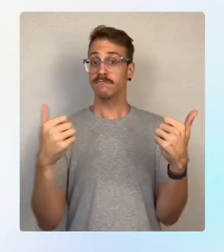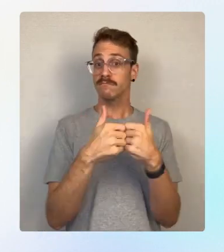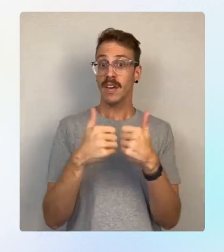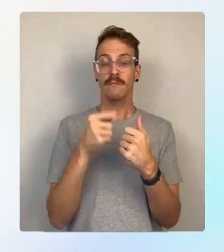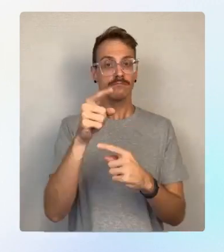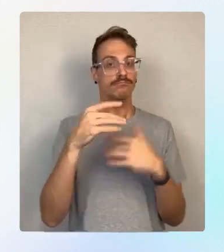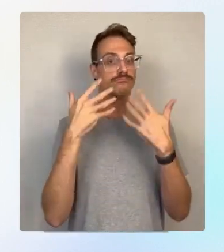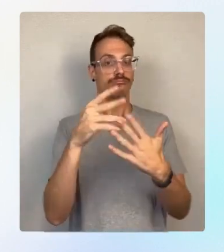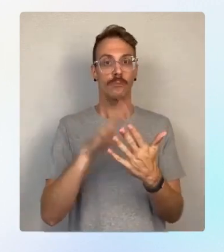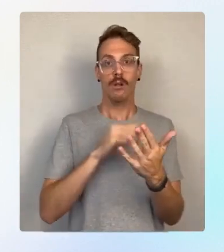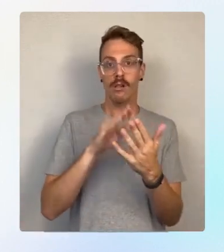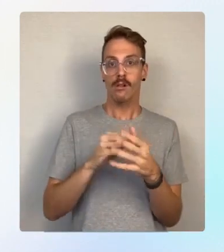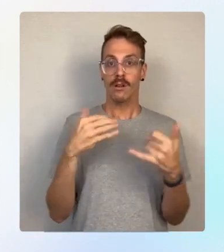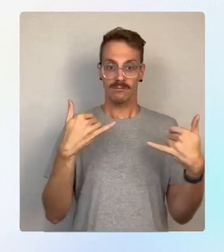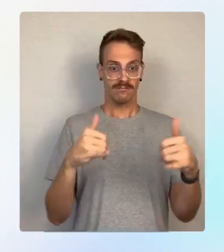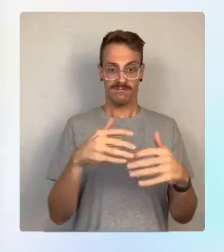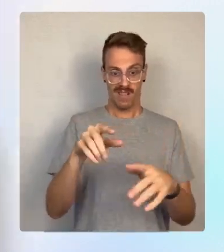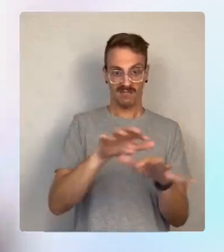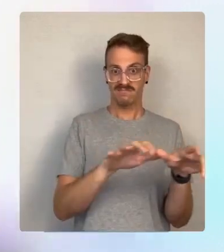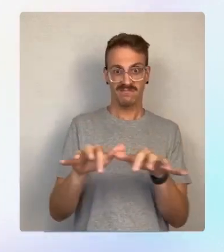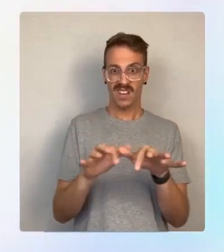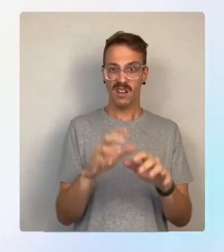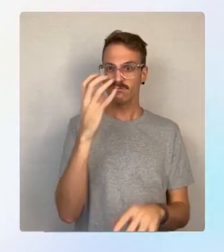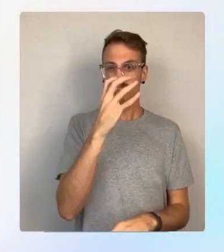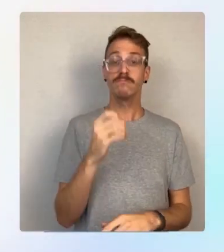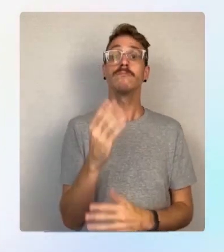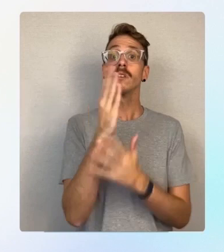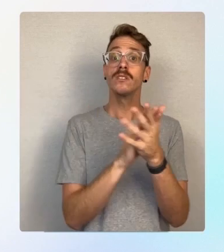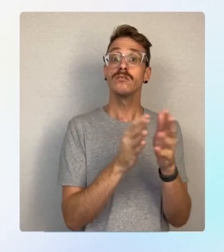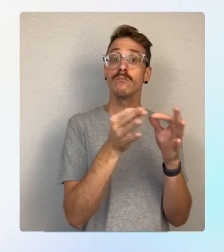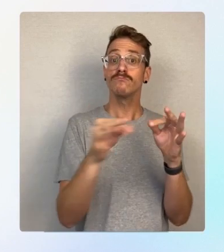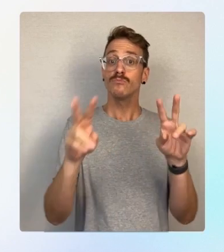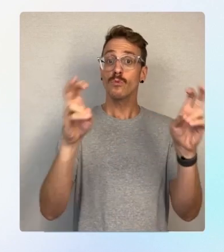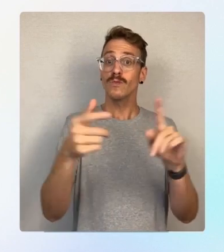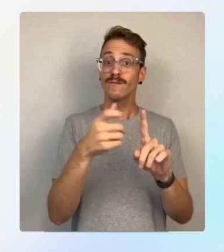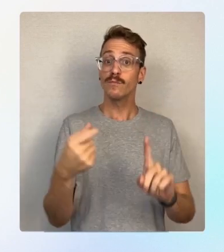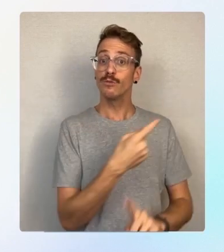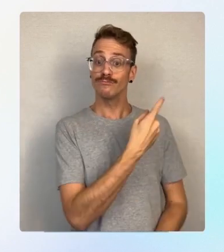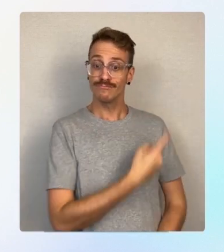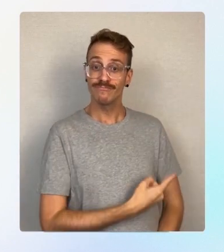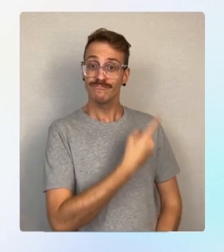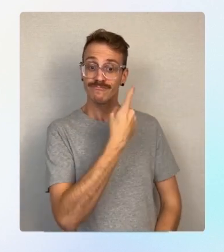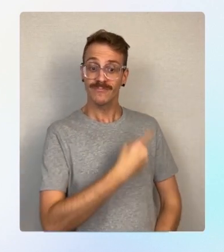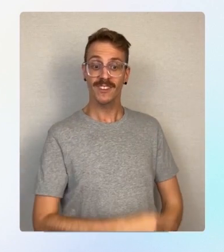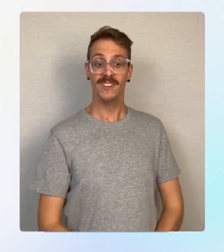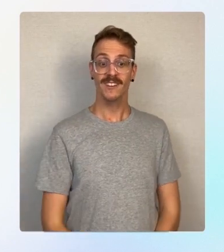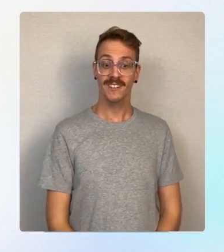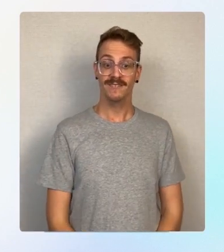Here are a few quotes you shared: "VR pales in comparison "to designing a Mixed Reality game